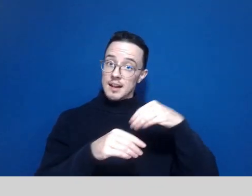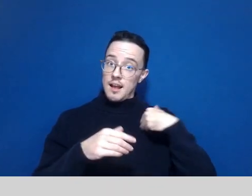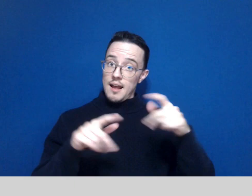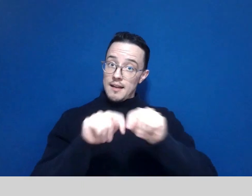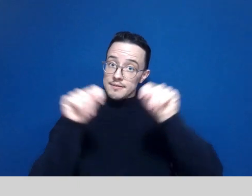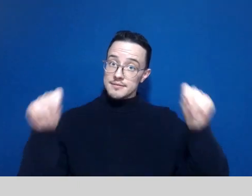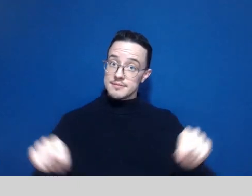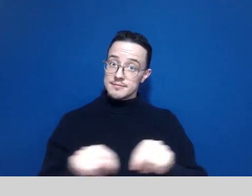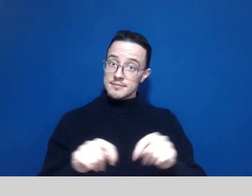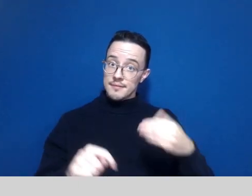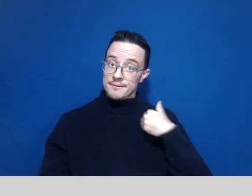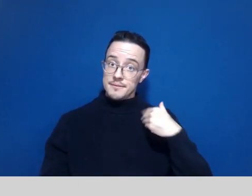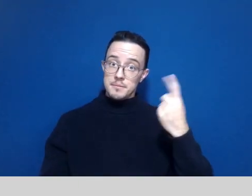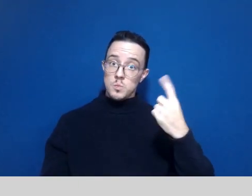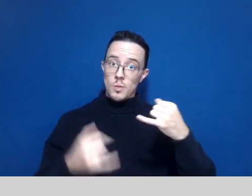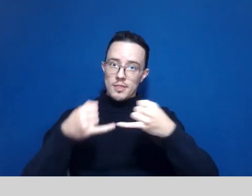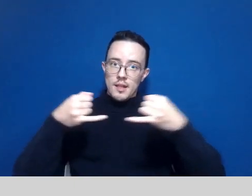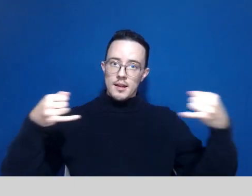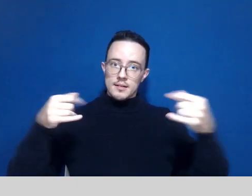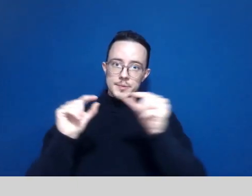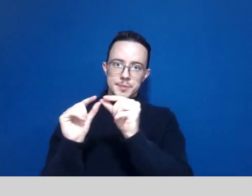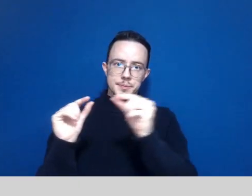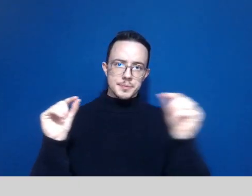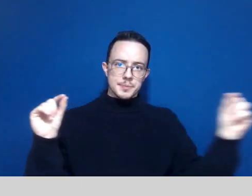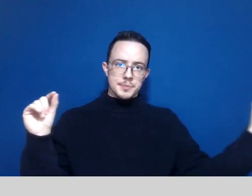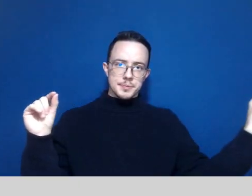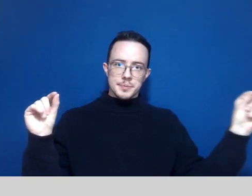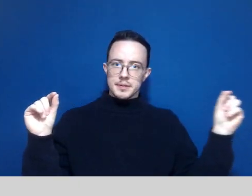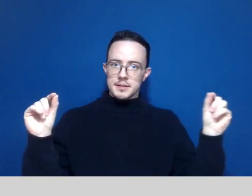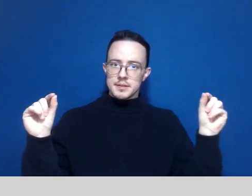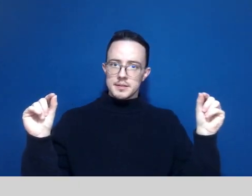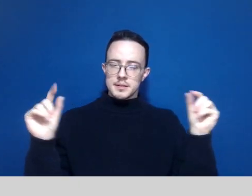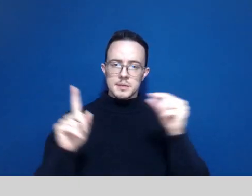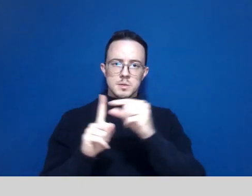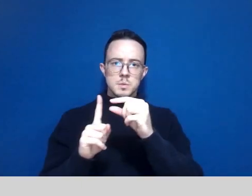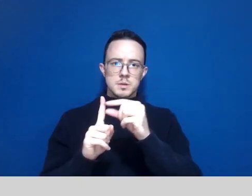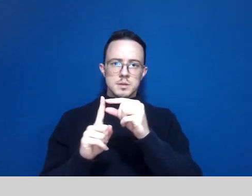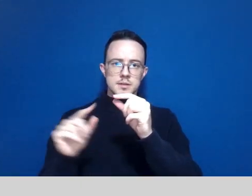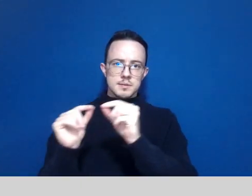it has a transcription in it but if you can tell that's just text.